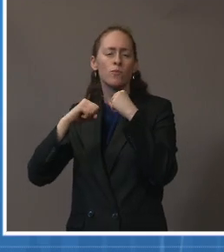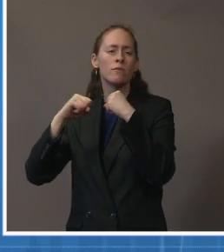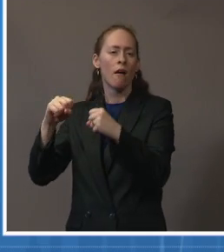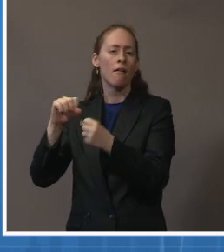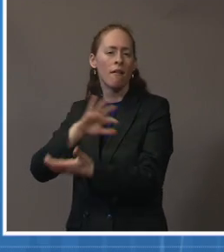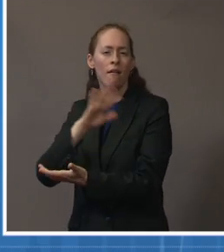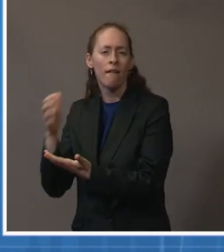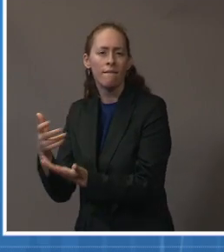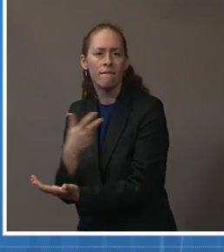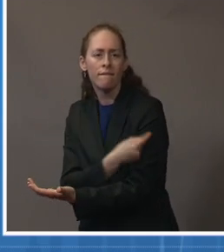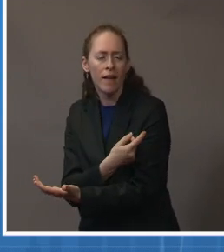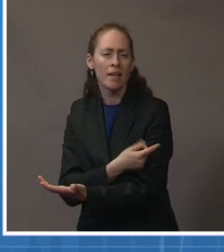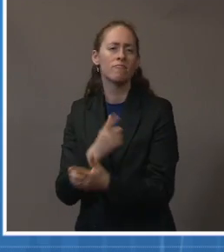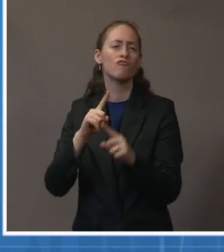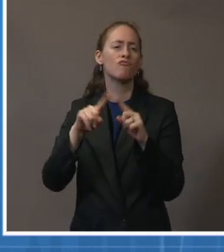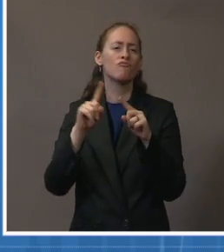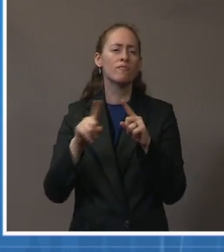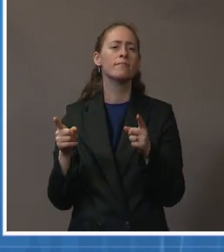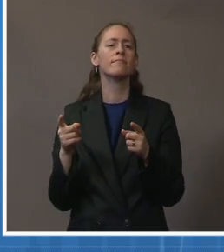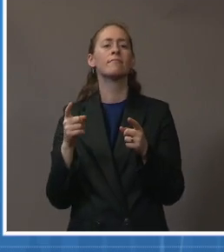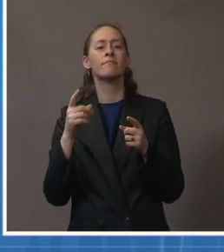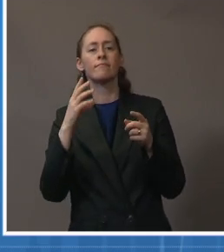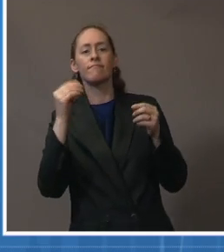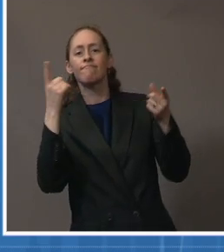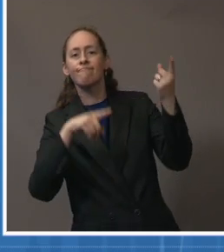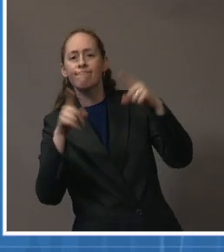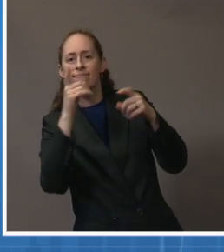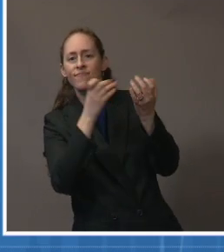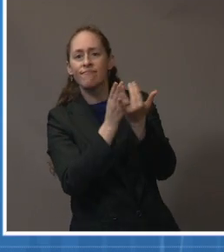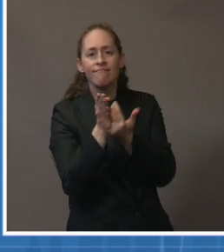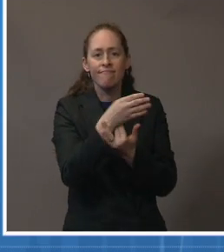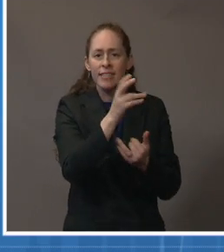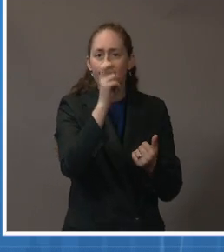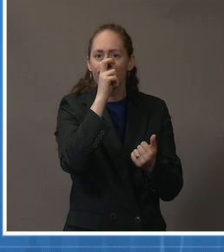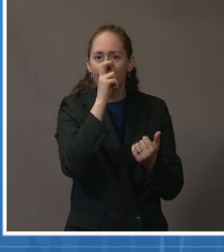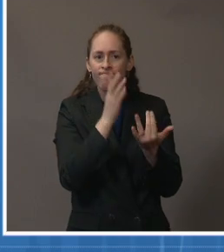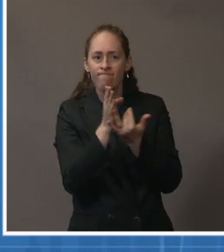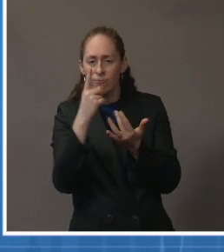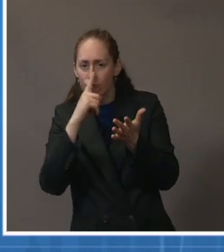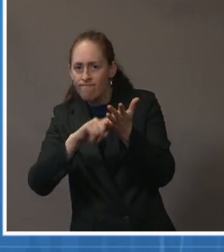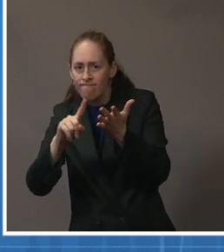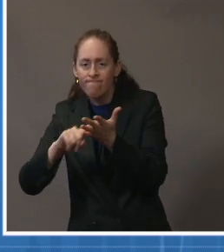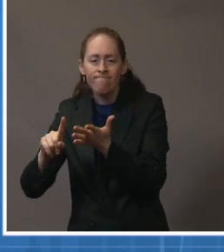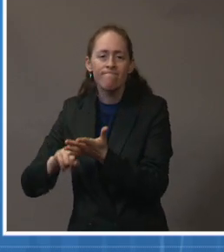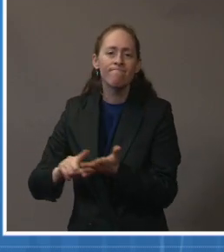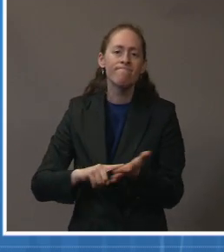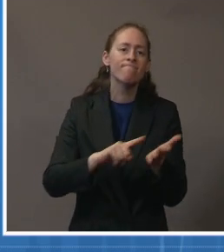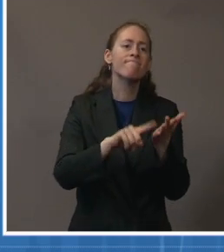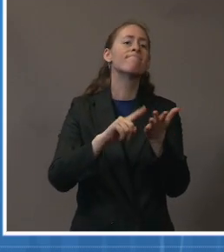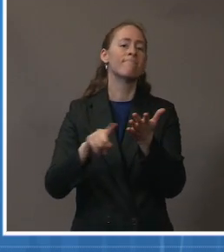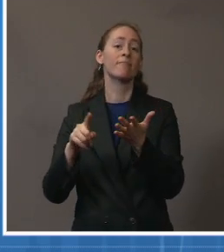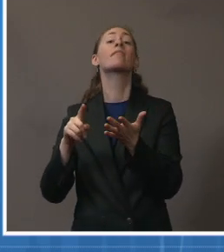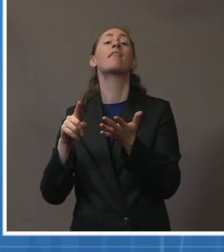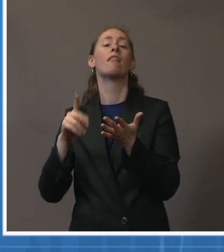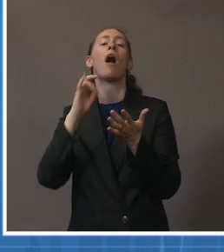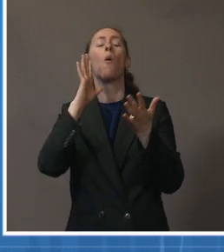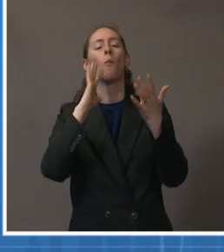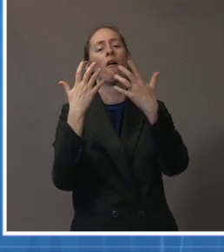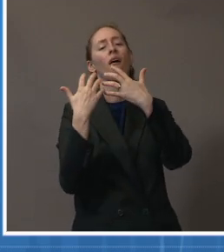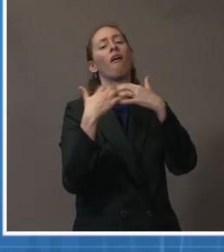So the process to export the first 25 million is underway in coordination with foreign governments.